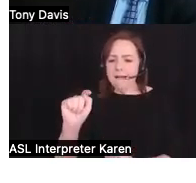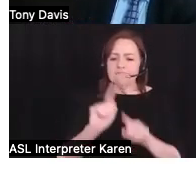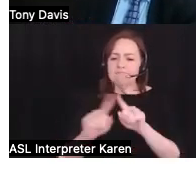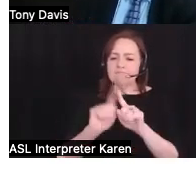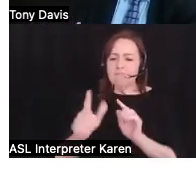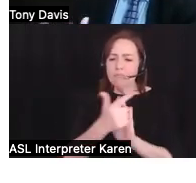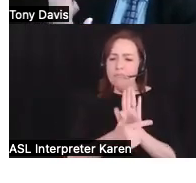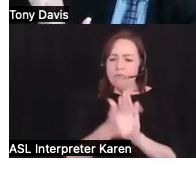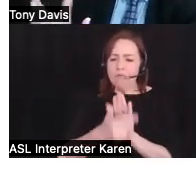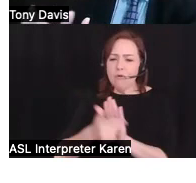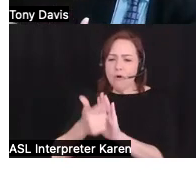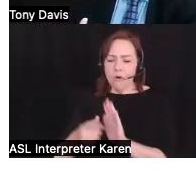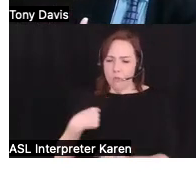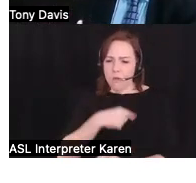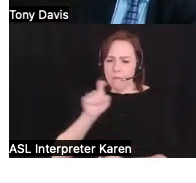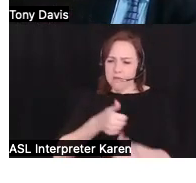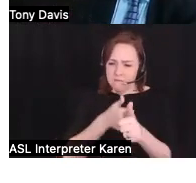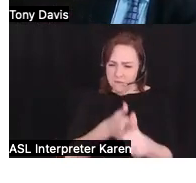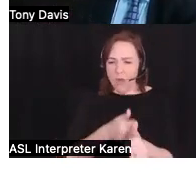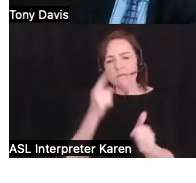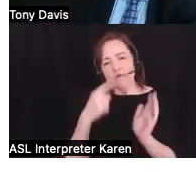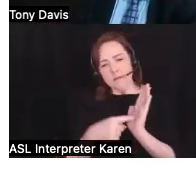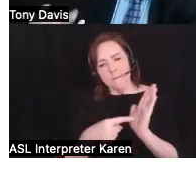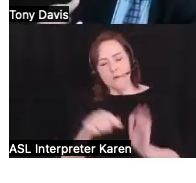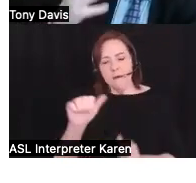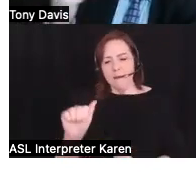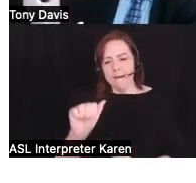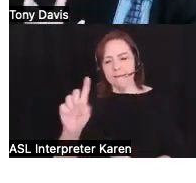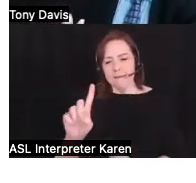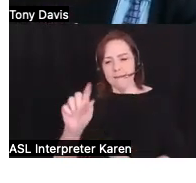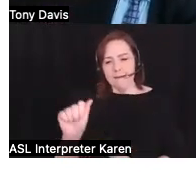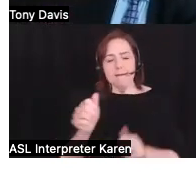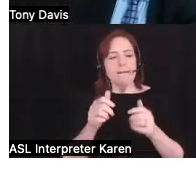including for instance American with Disabilities Act. so it'll give you all that really pertinent